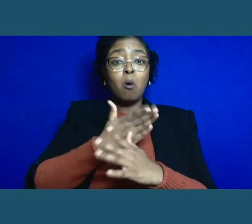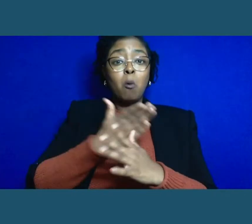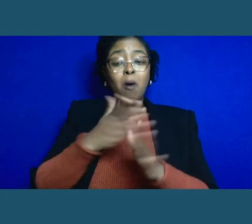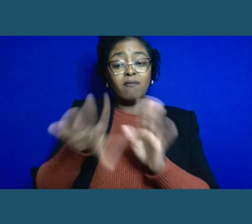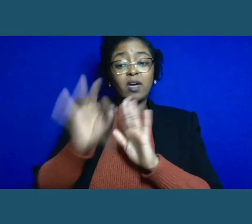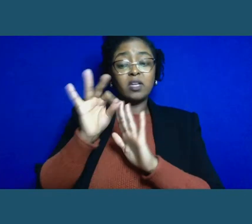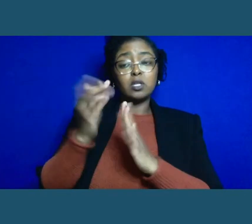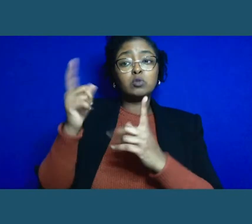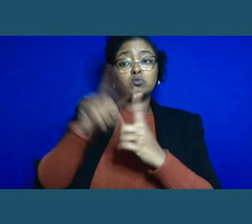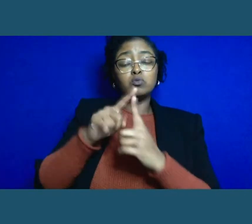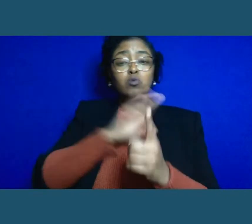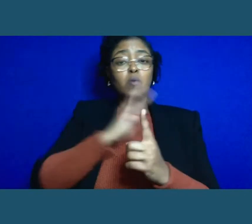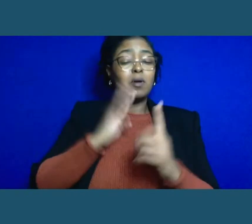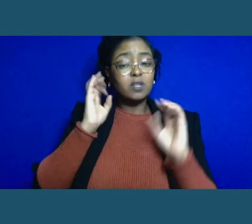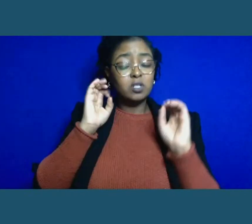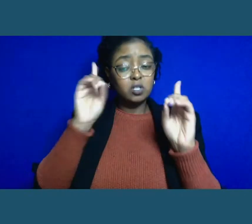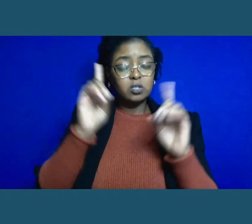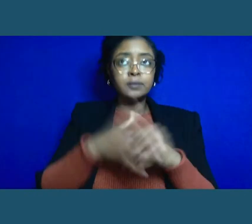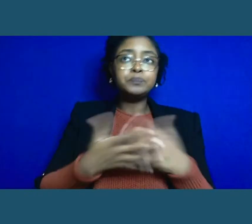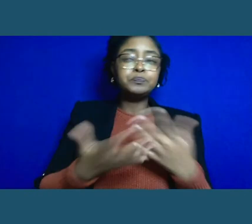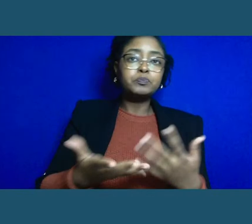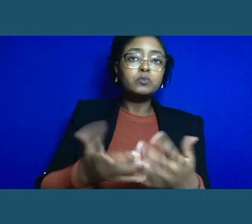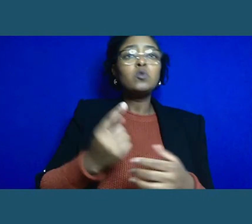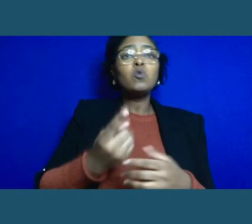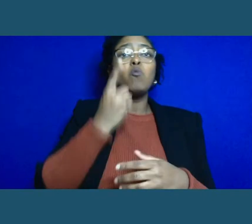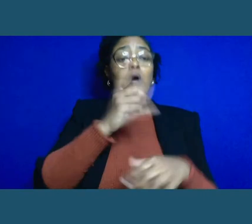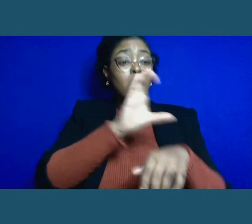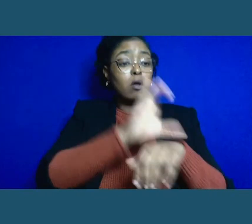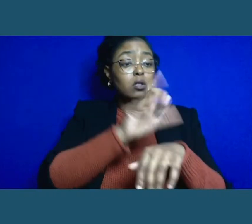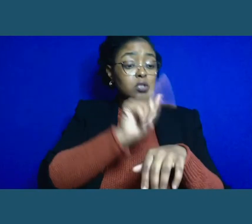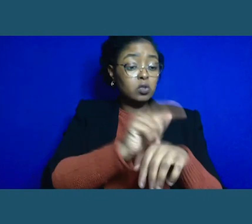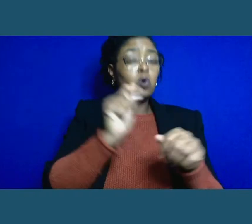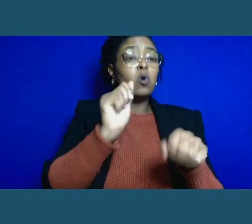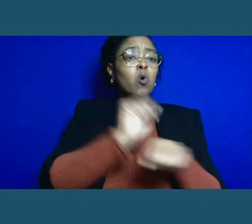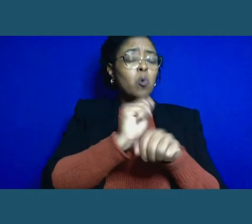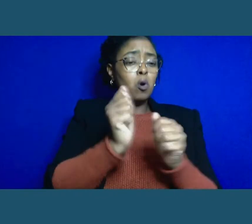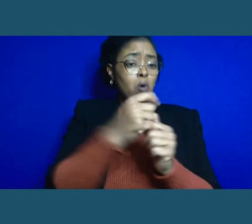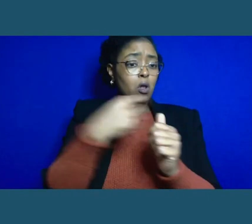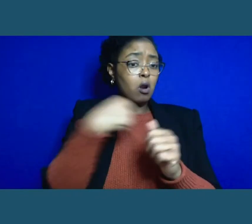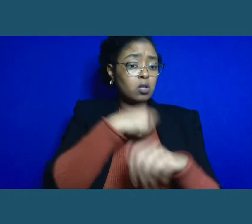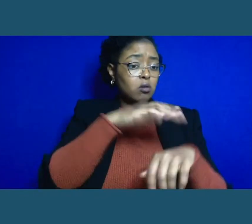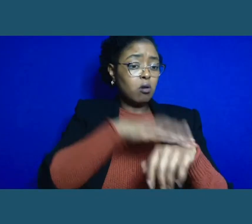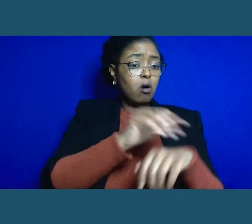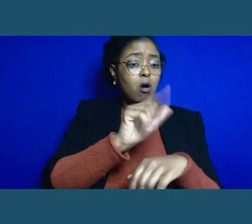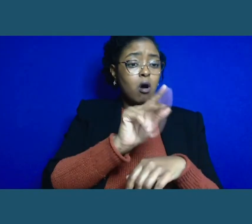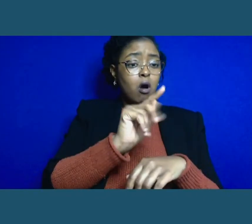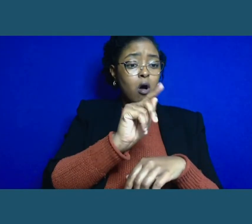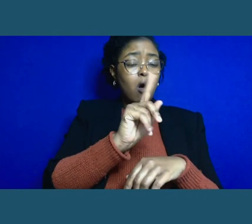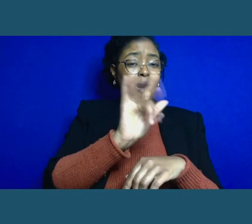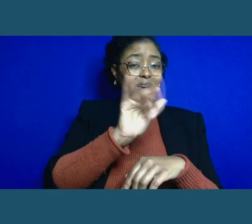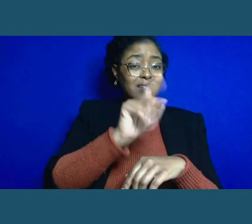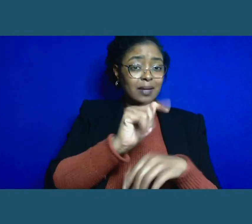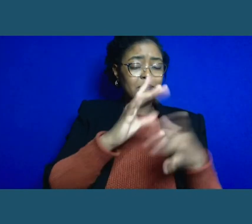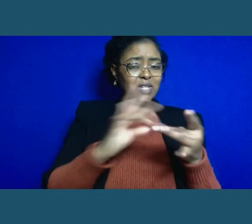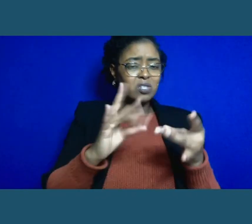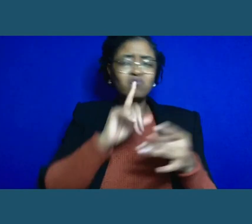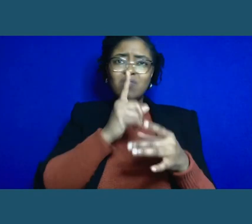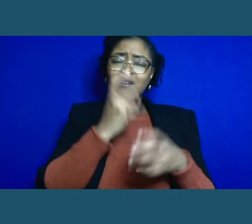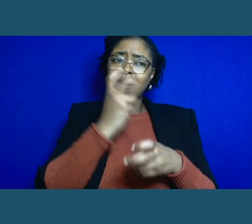publicly to the Board of Education I mean, we, you know one of the, uh, the consultants